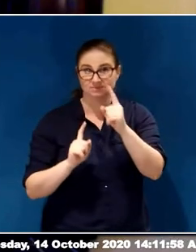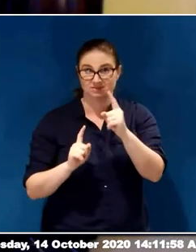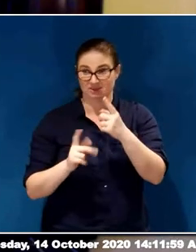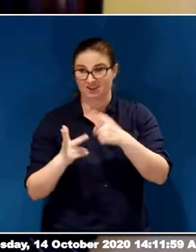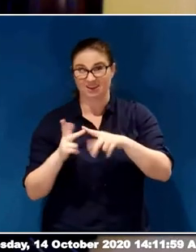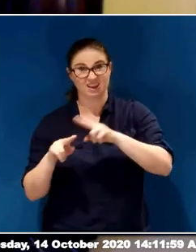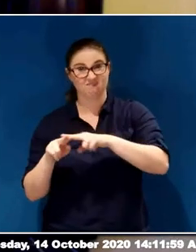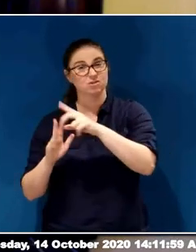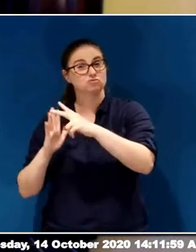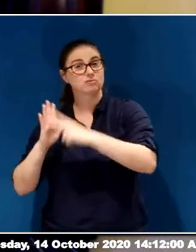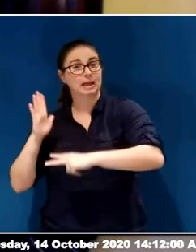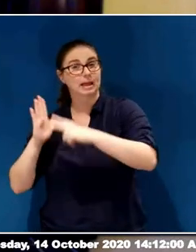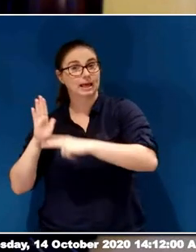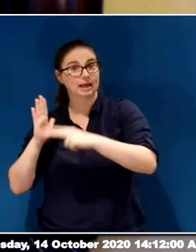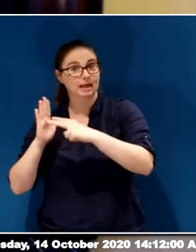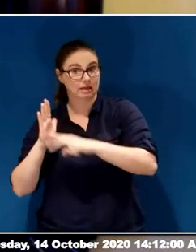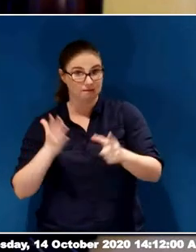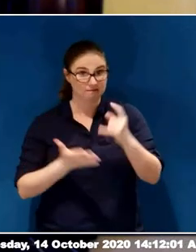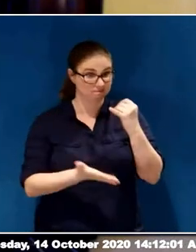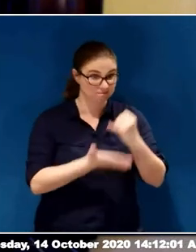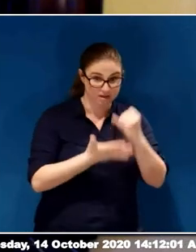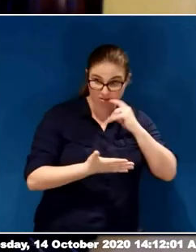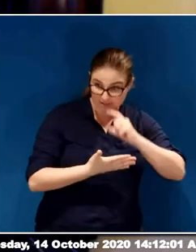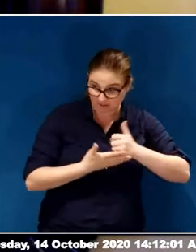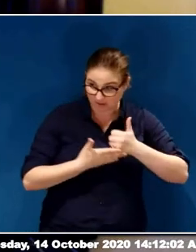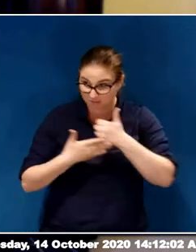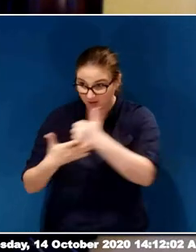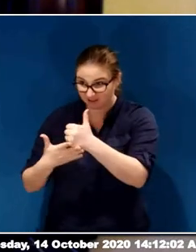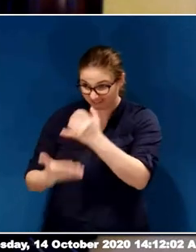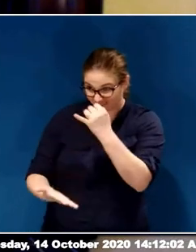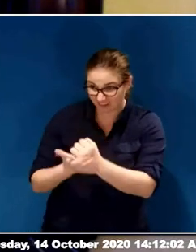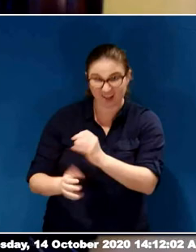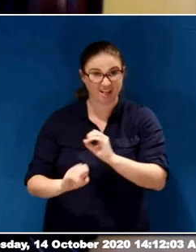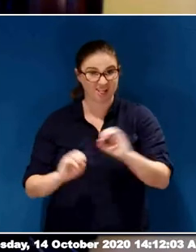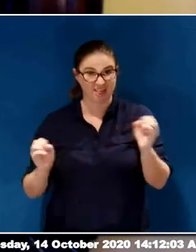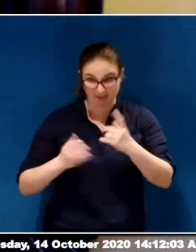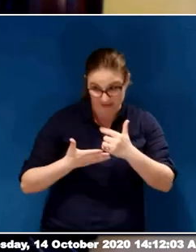in students appearing to be discipline issues.